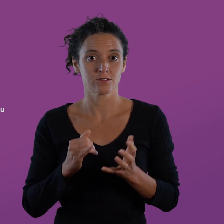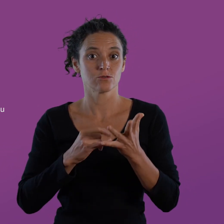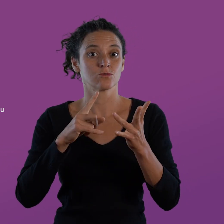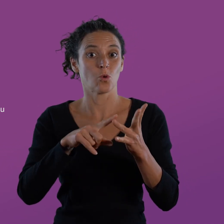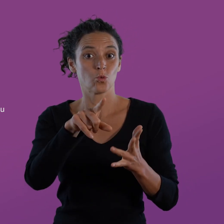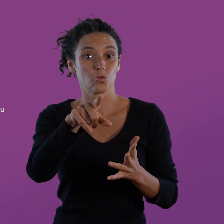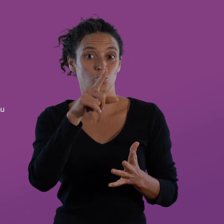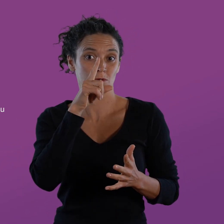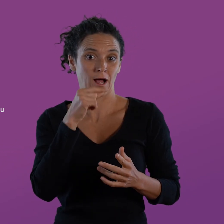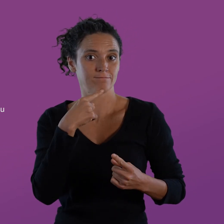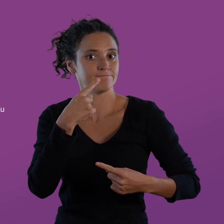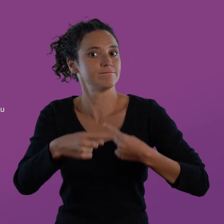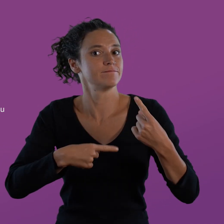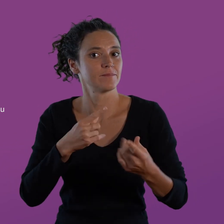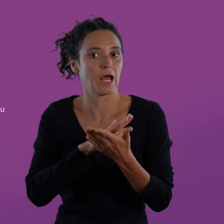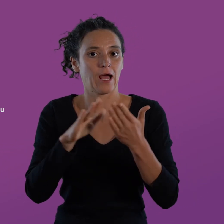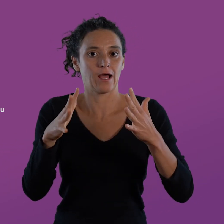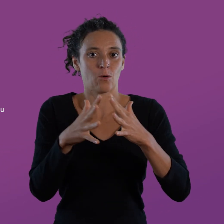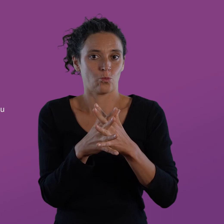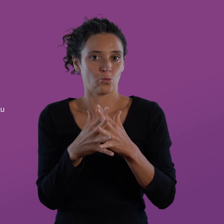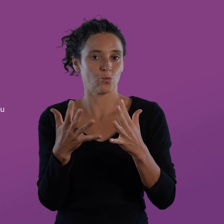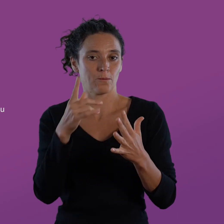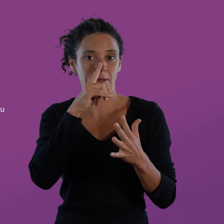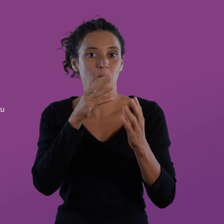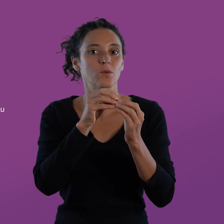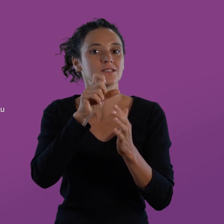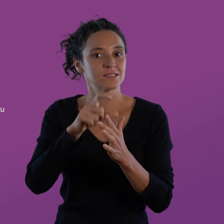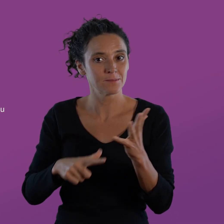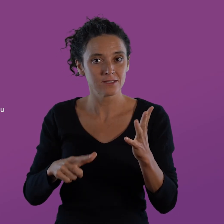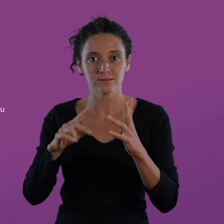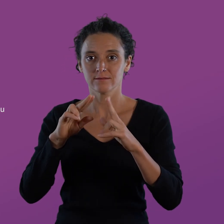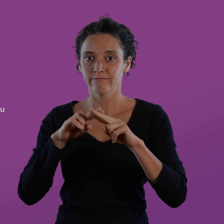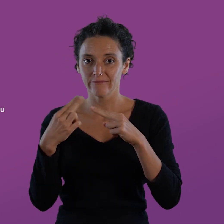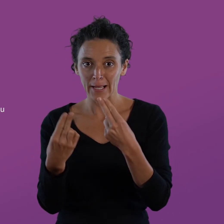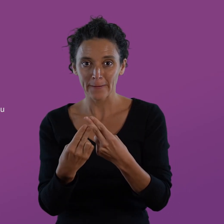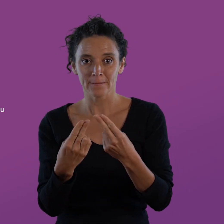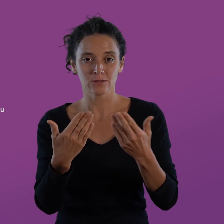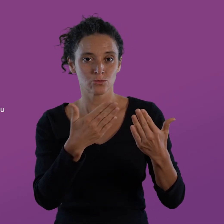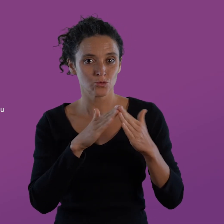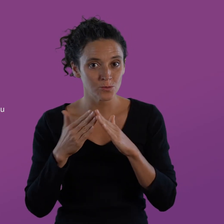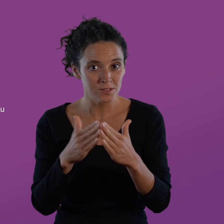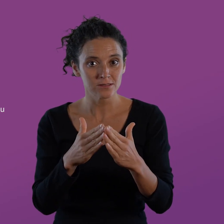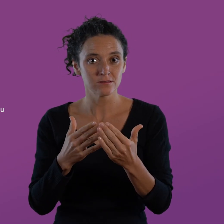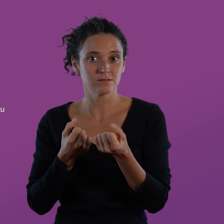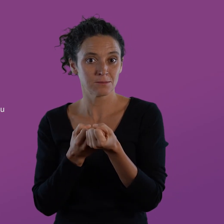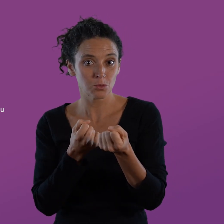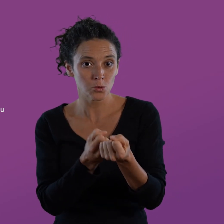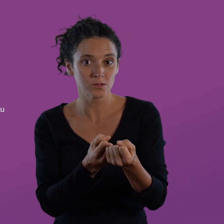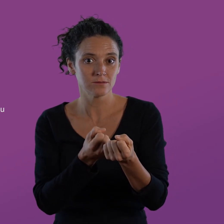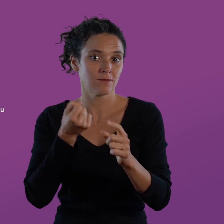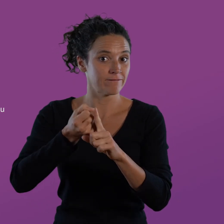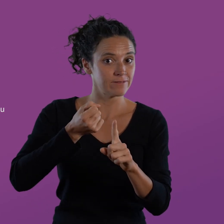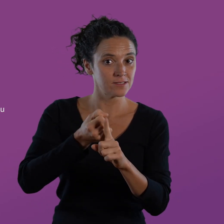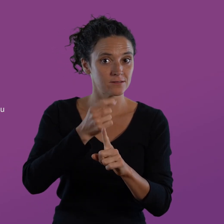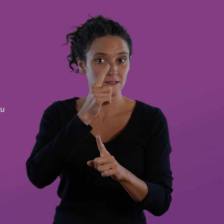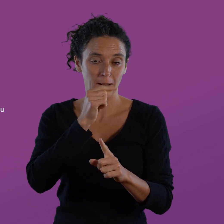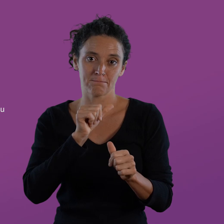to have your say on how people with disability, their families, communities, supporters and advocates, can most effectively -